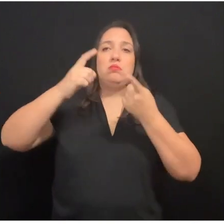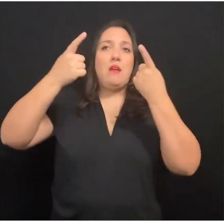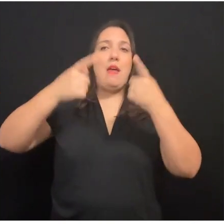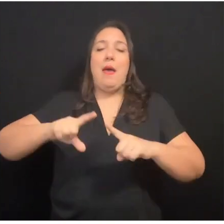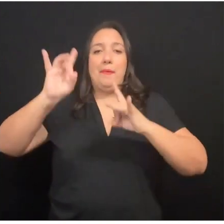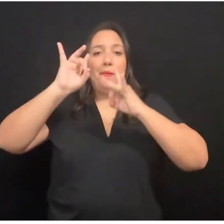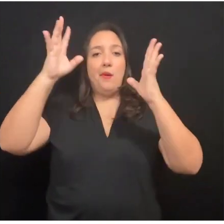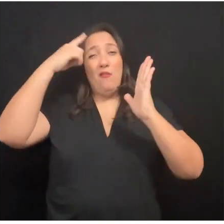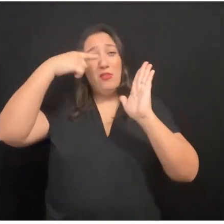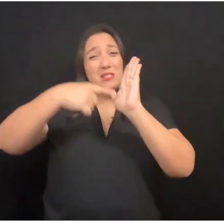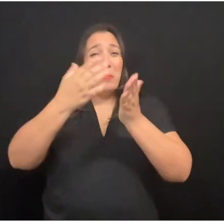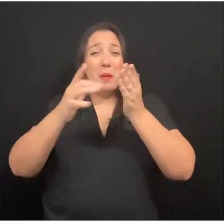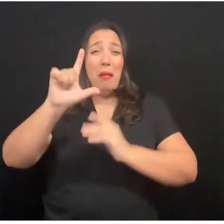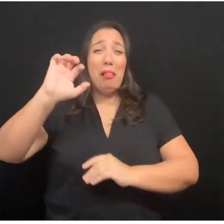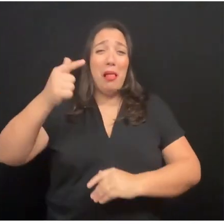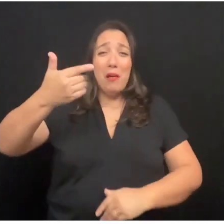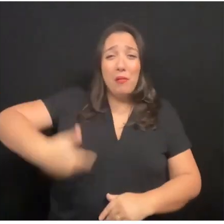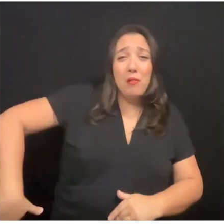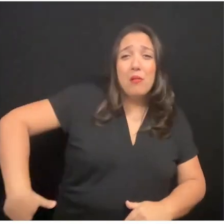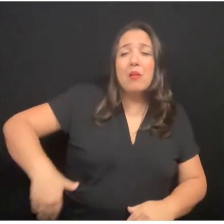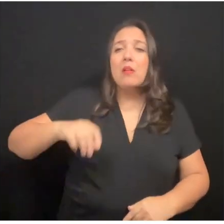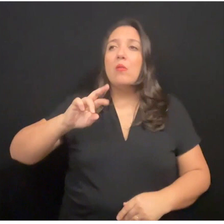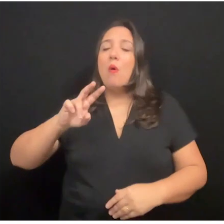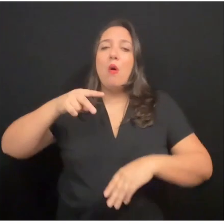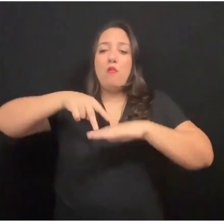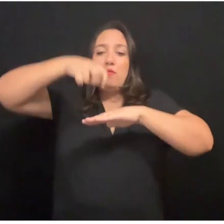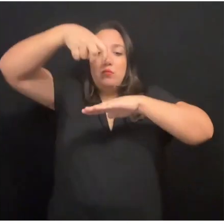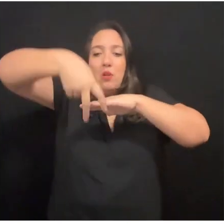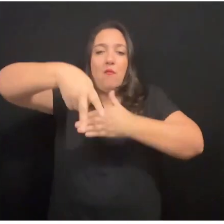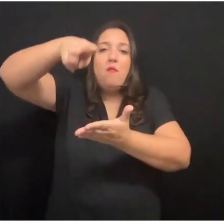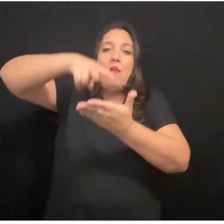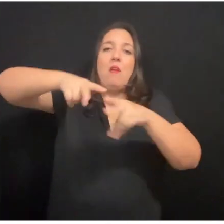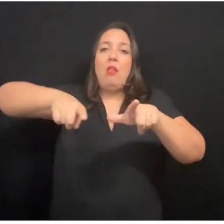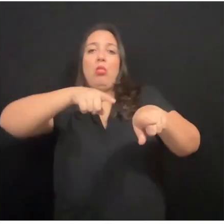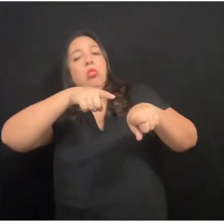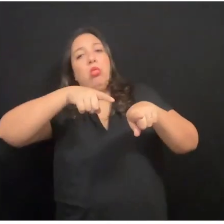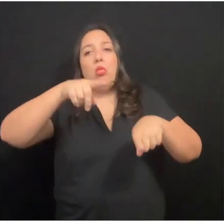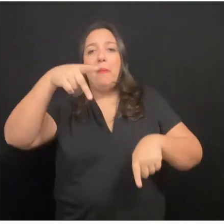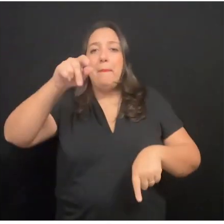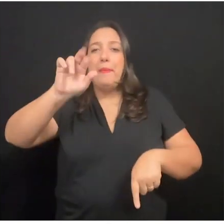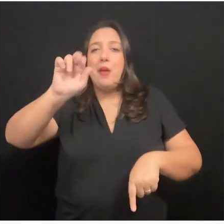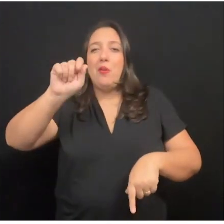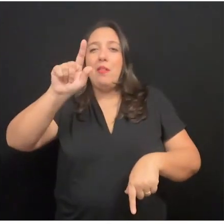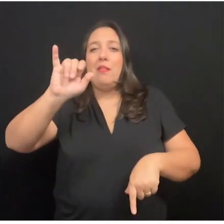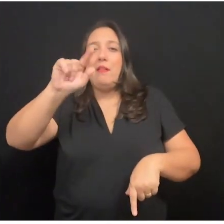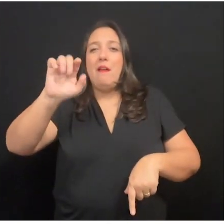Where they lose a leg or they become paralyzed when they jump, they go through a lot of things.